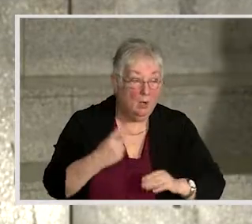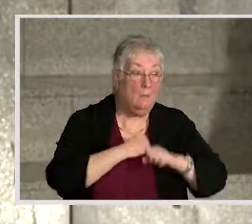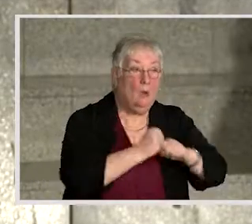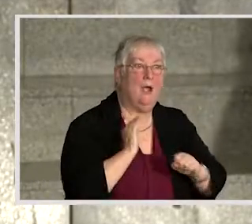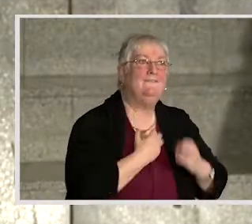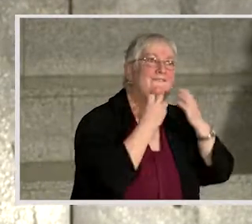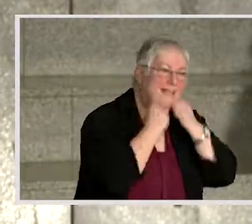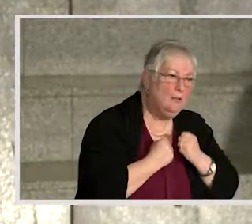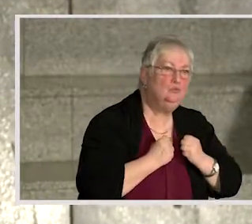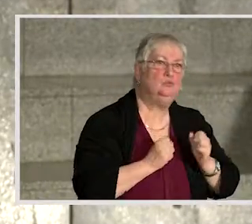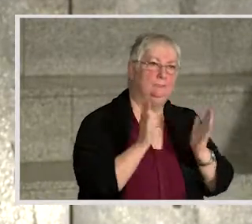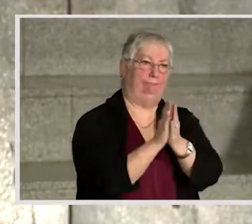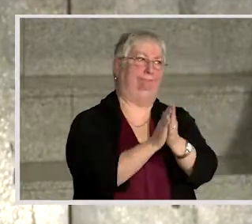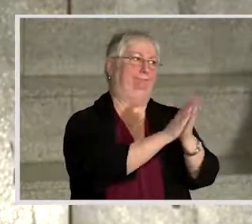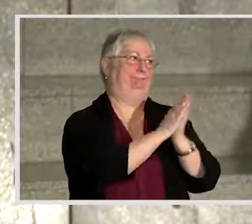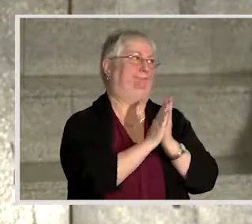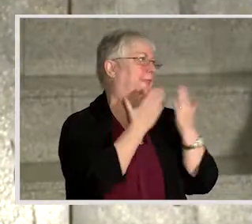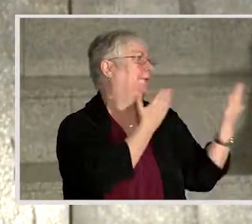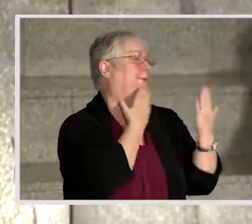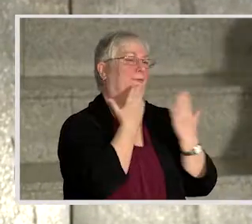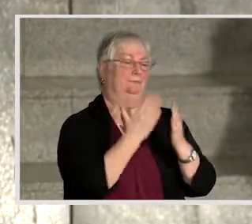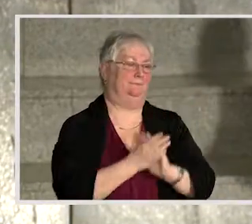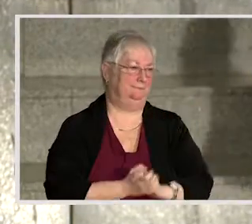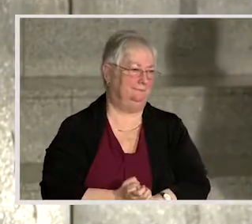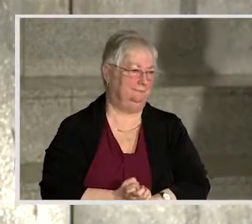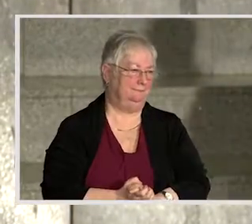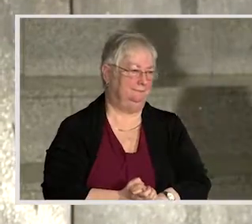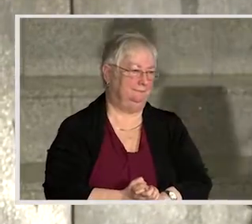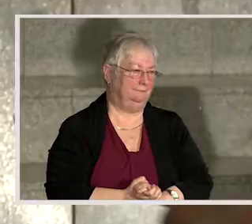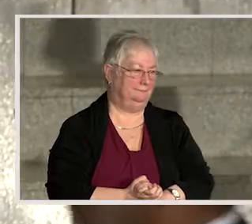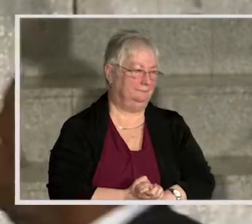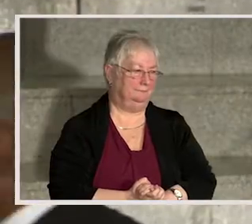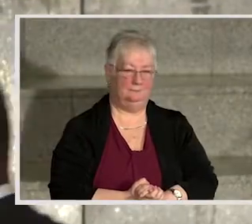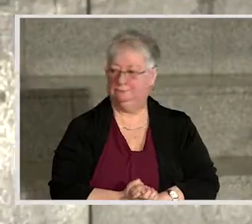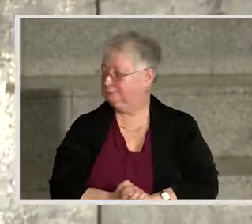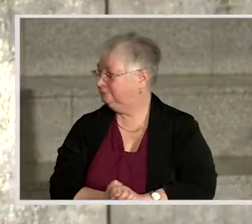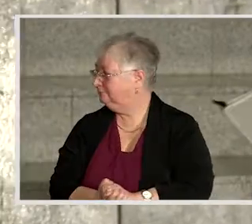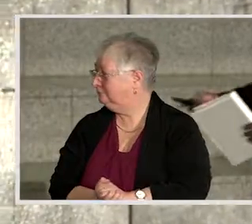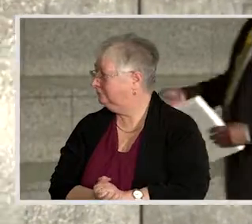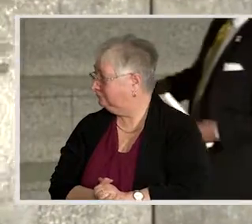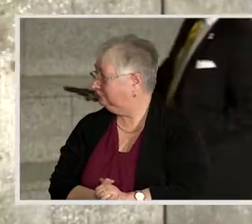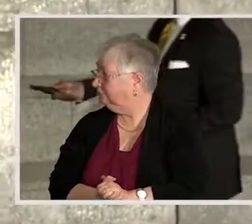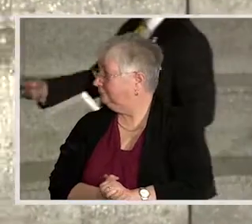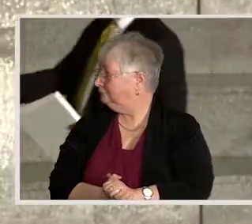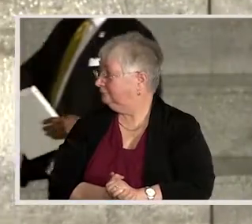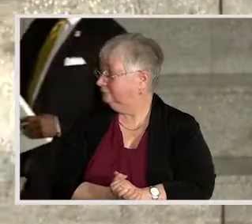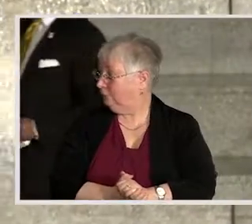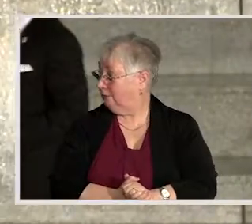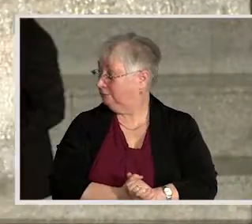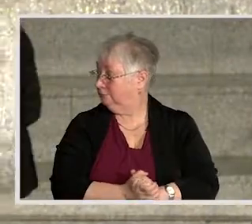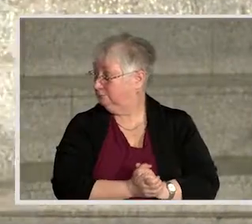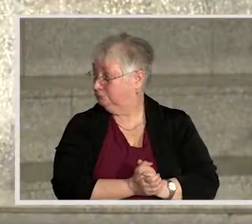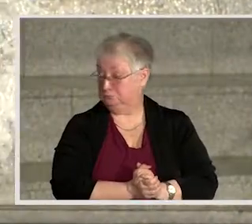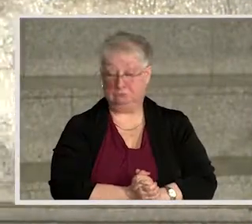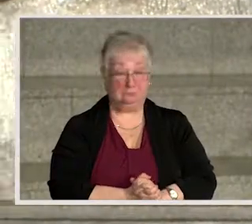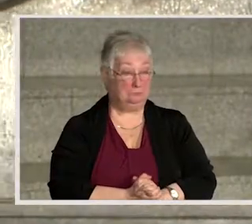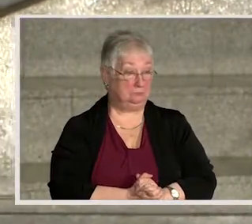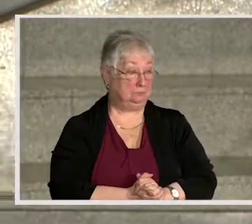VALUES. THANK YOU VERY MUCH.